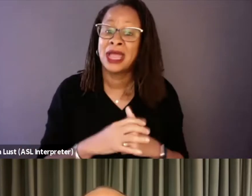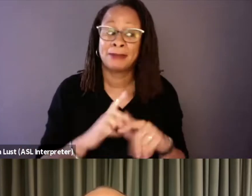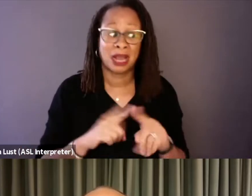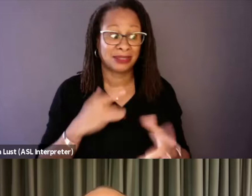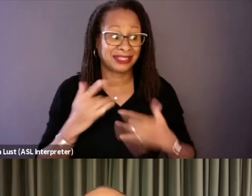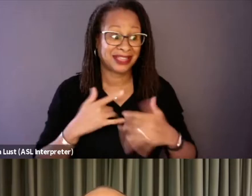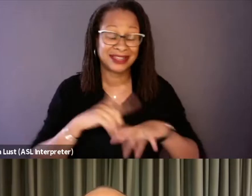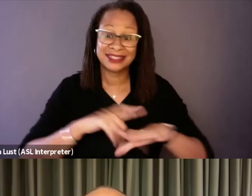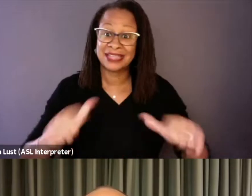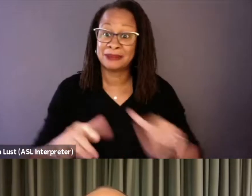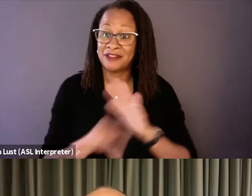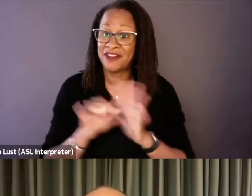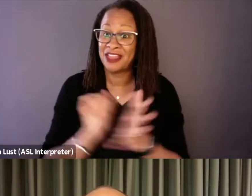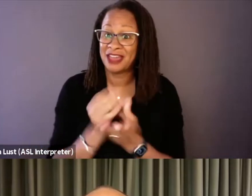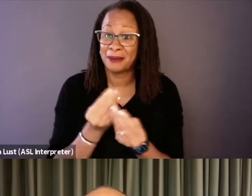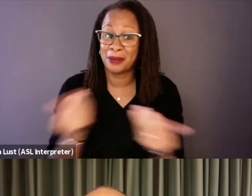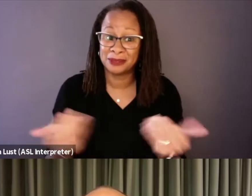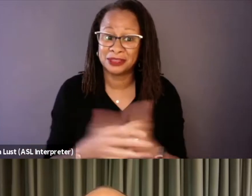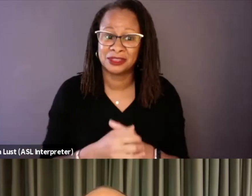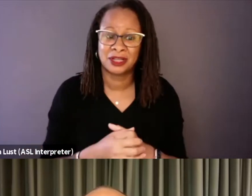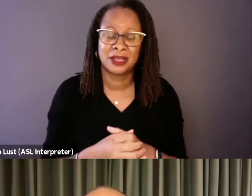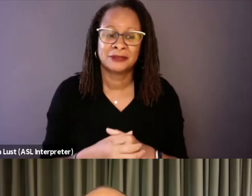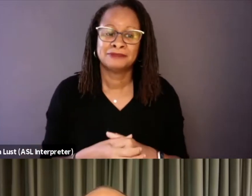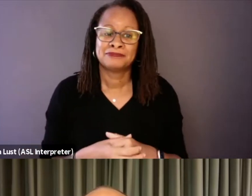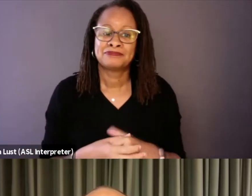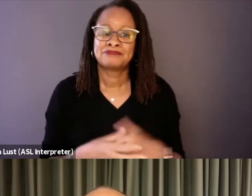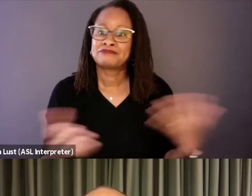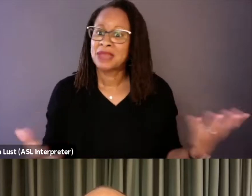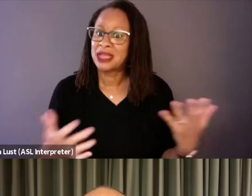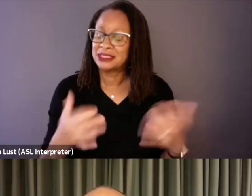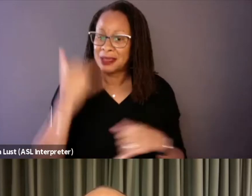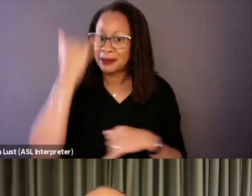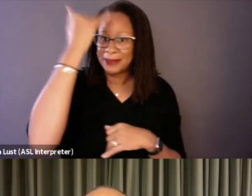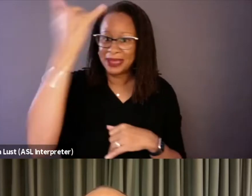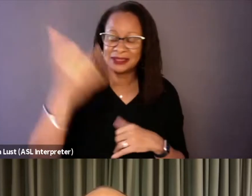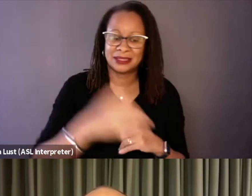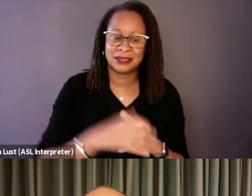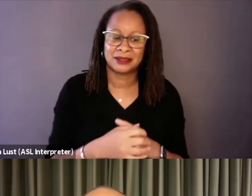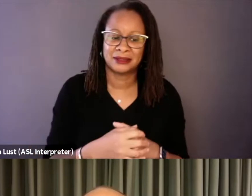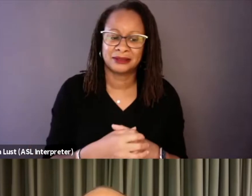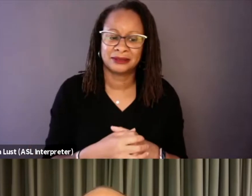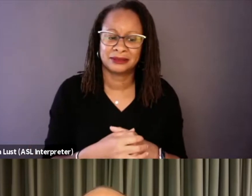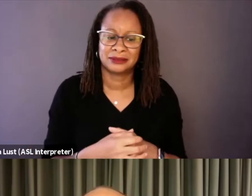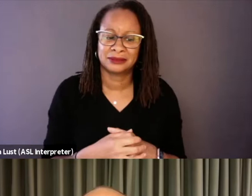That's an amazing thing that he had the presence of mind, his brother, the presence of mind to record his side of it. I wonder why he did that?